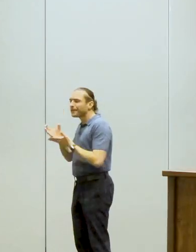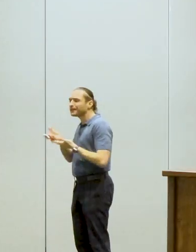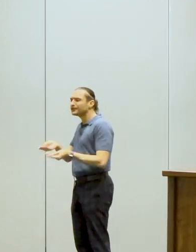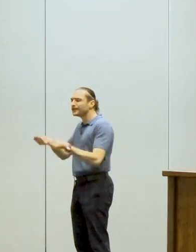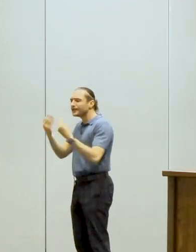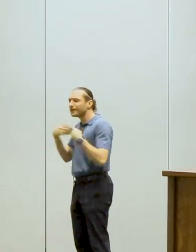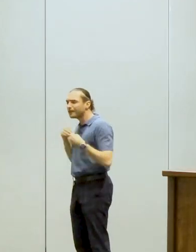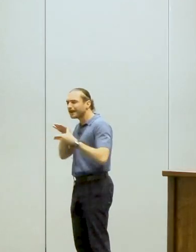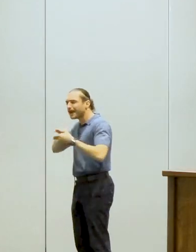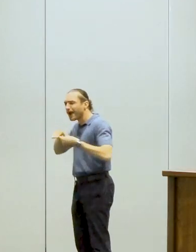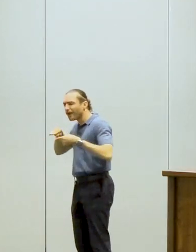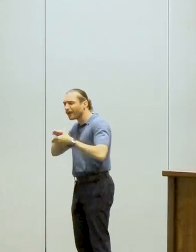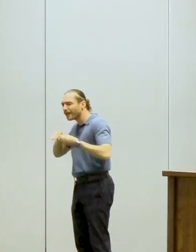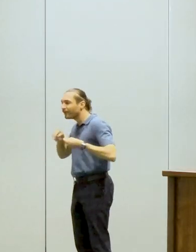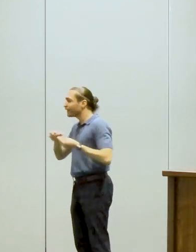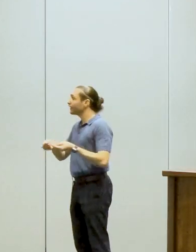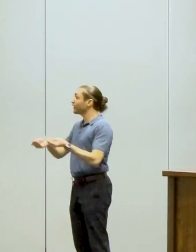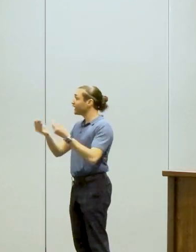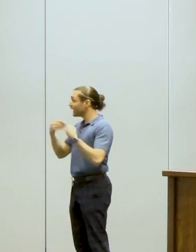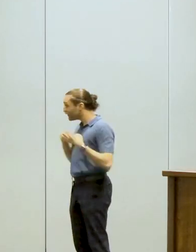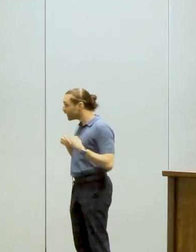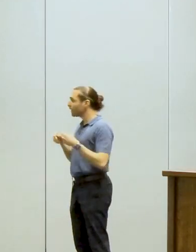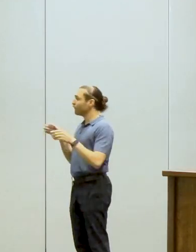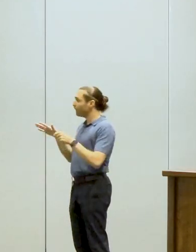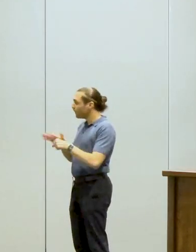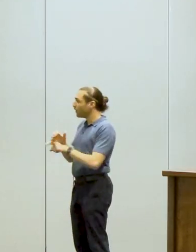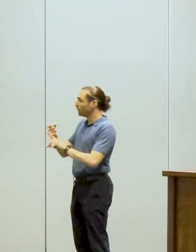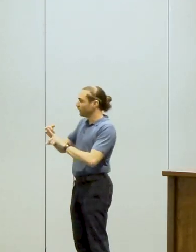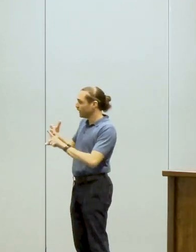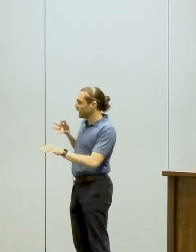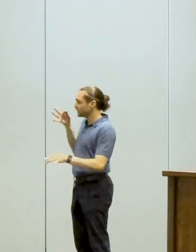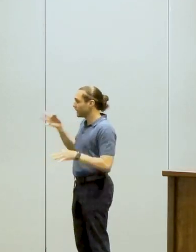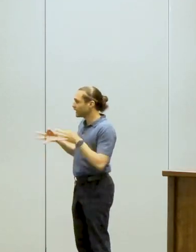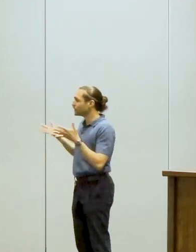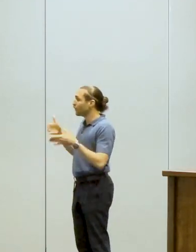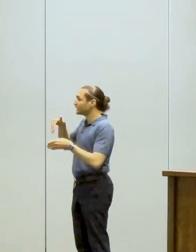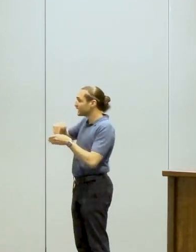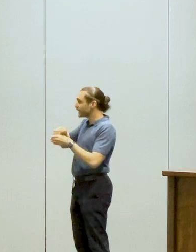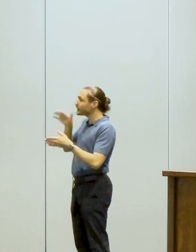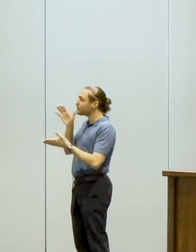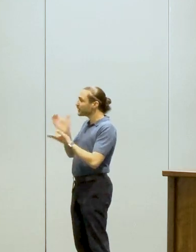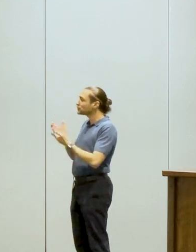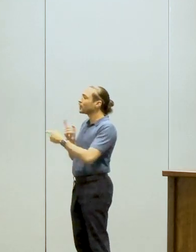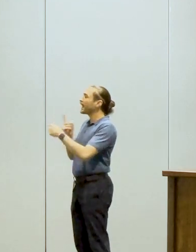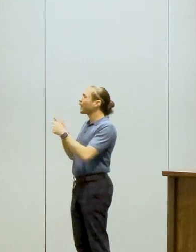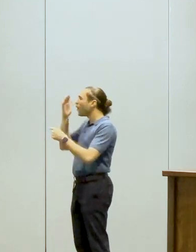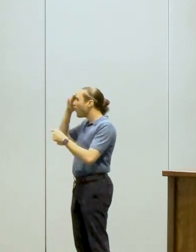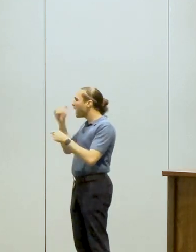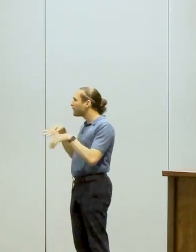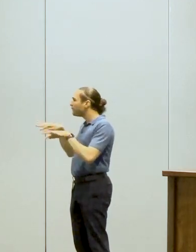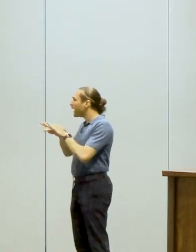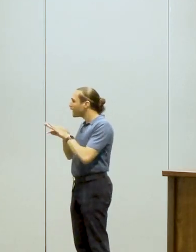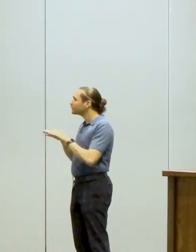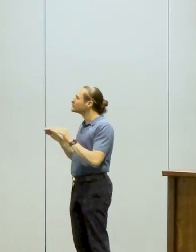explanations, not just what's in the picture, but also why it matters, right? So it's an interactive experience. Voice